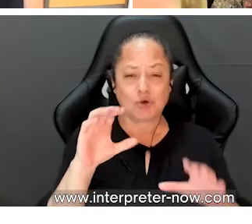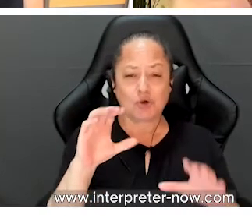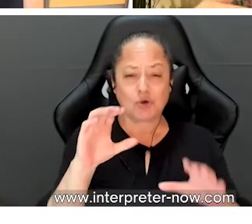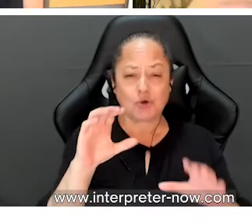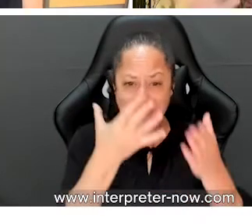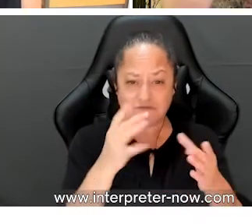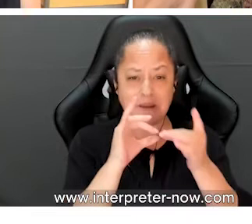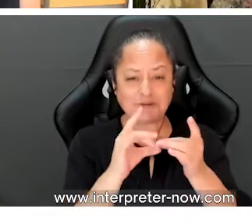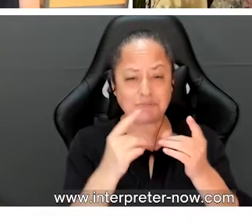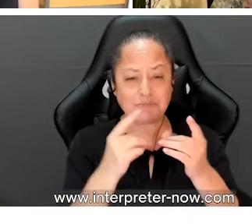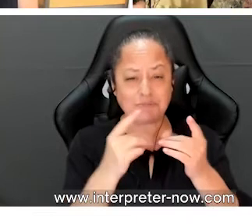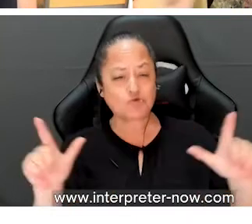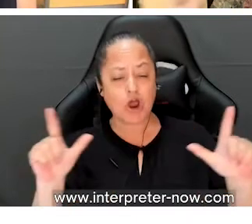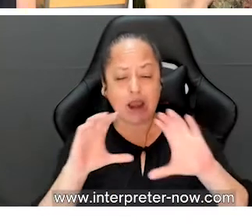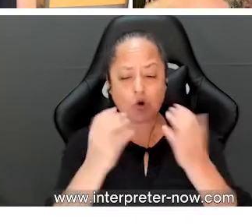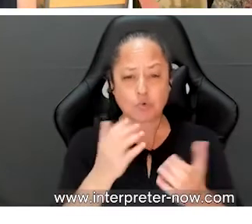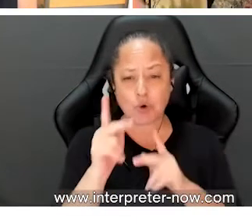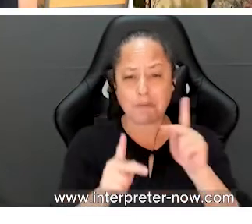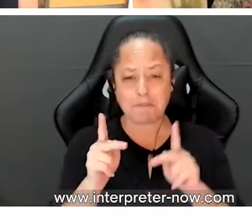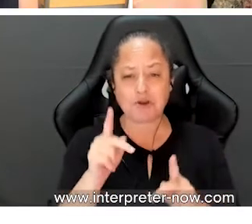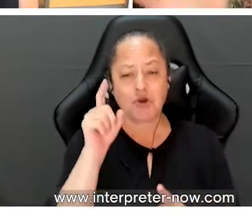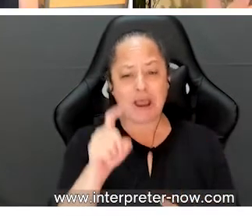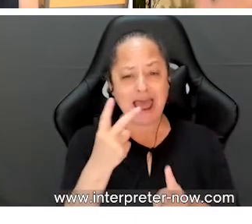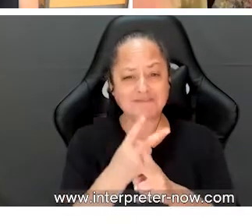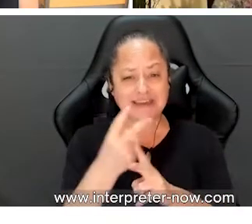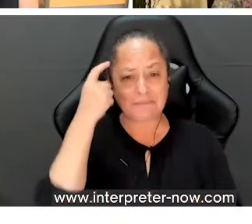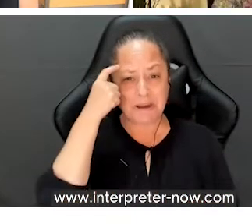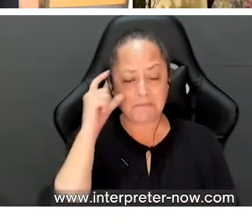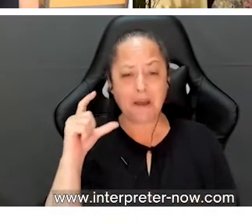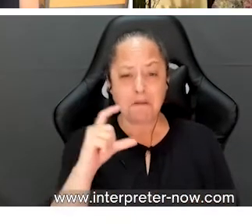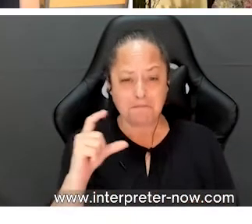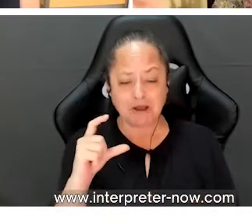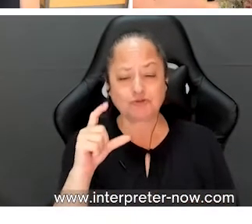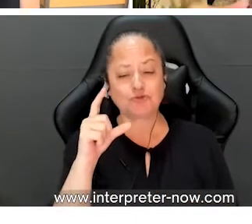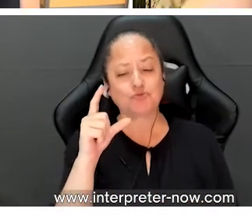So, the idea being is that you have to keep that in mind that Muslims do things for different reasons.